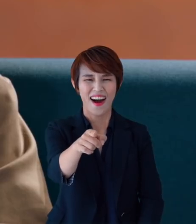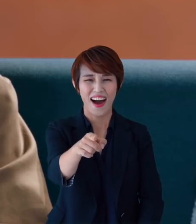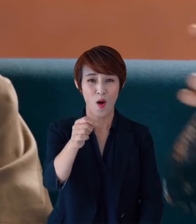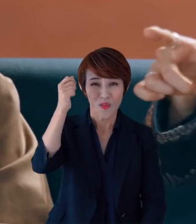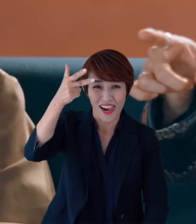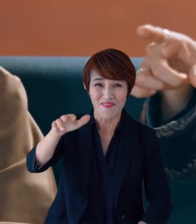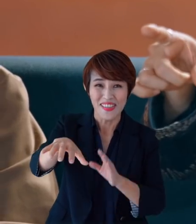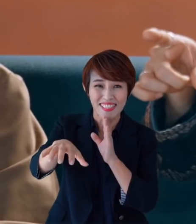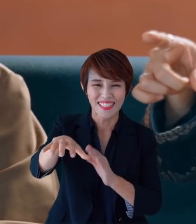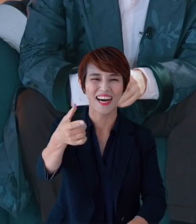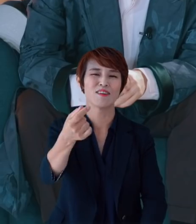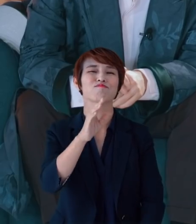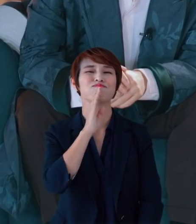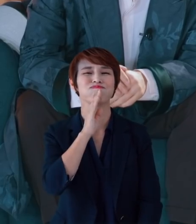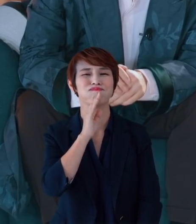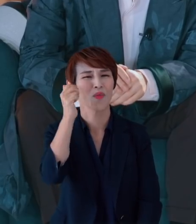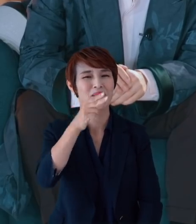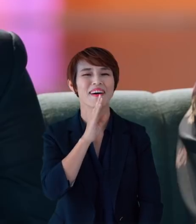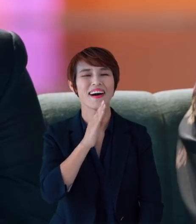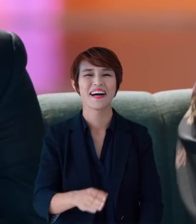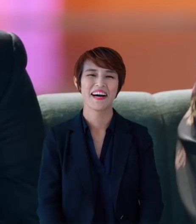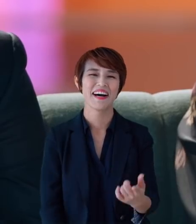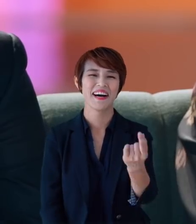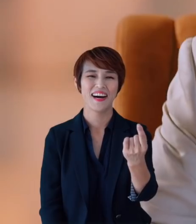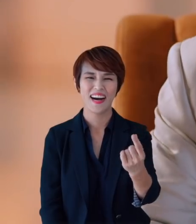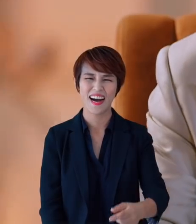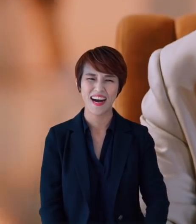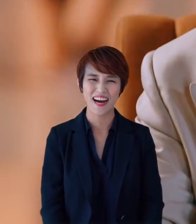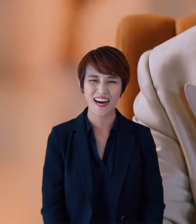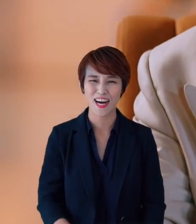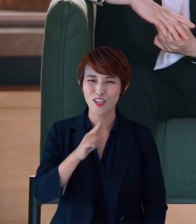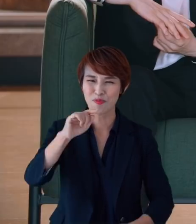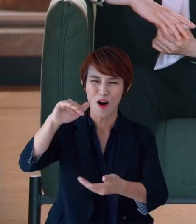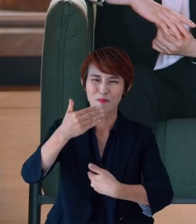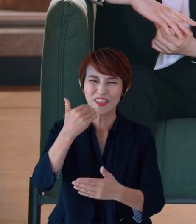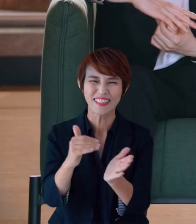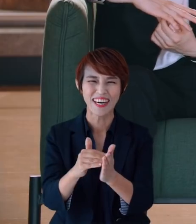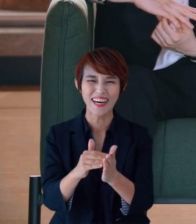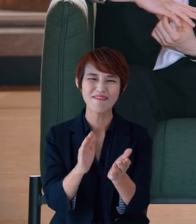j-hope: We filmed this at the hotel, right? V: Yeah, that’s right. We ordered fried chicken, too. Jin: Right, right.